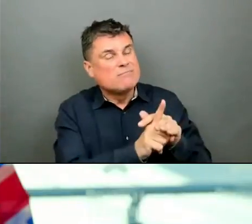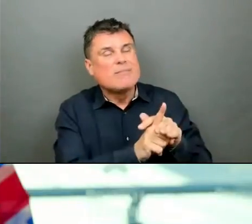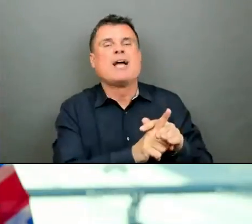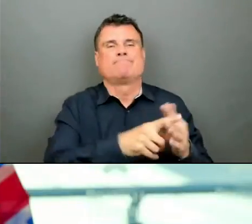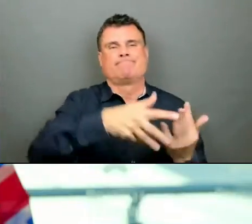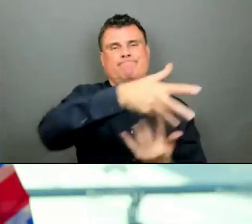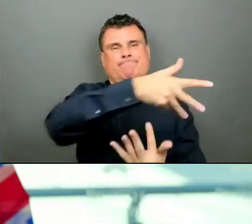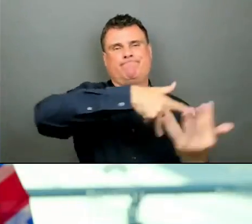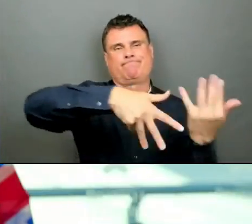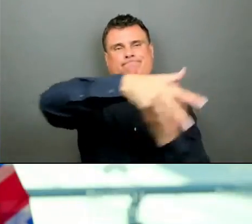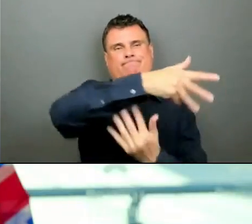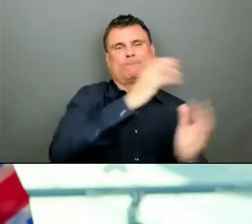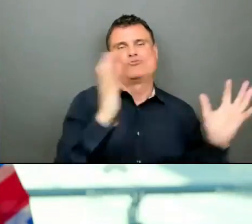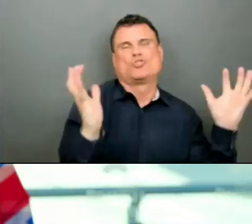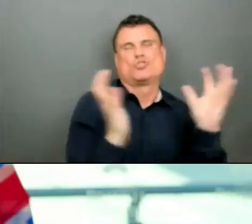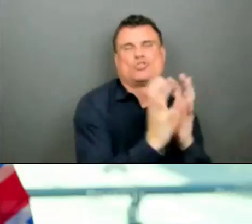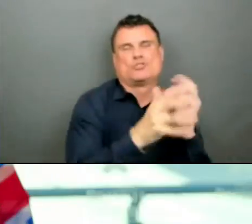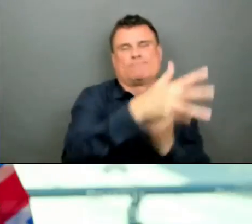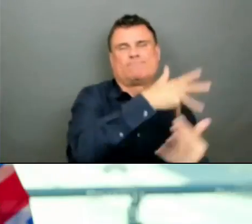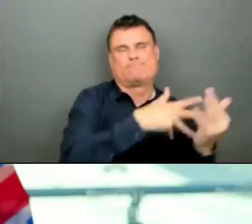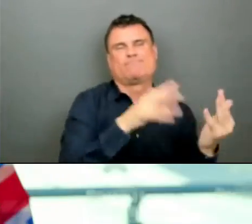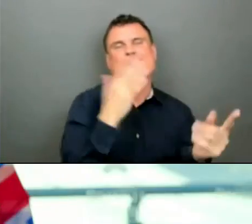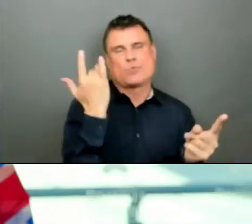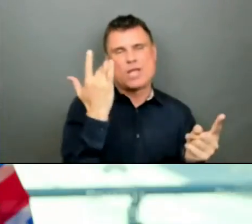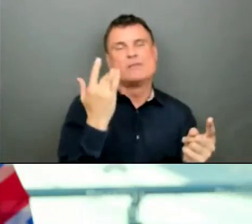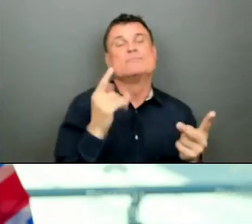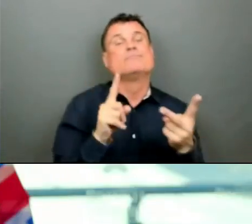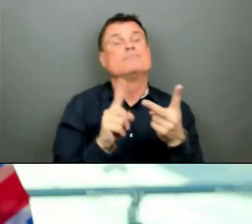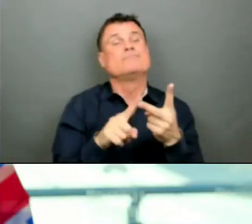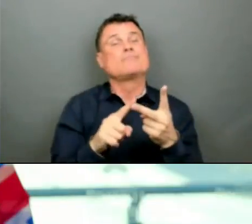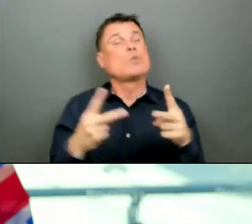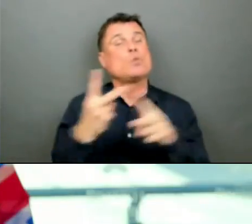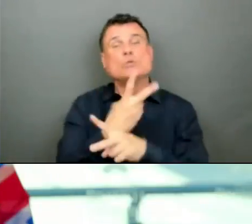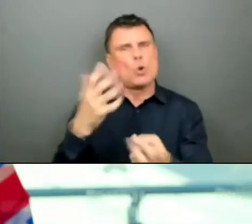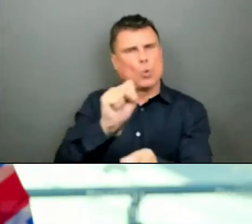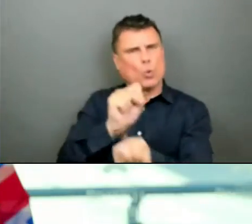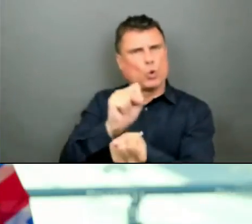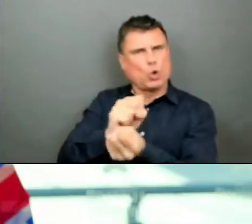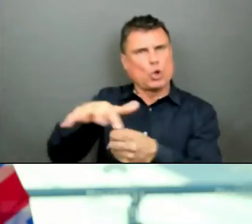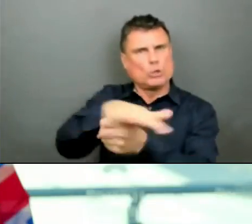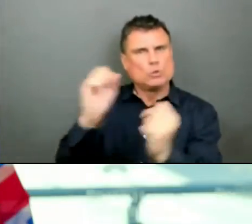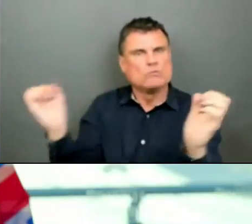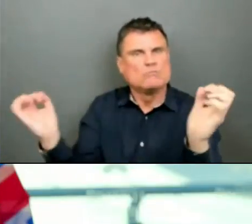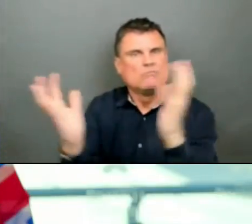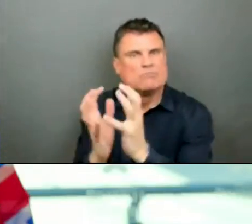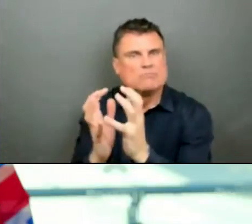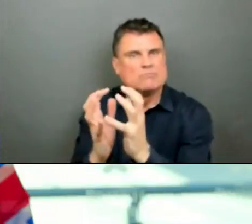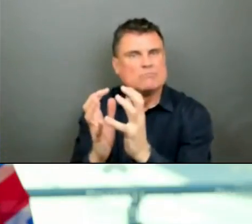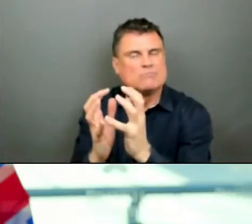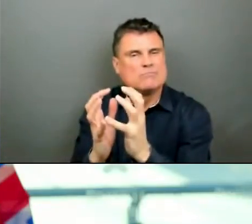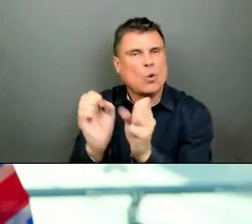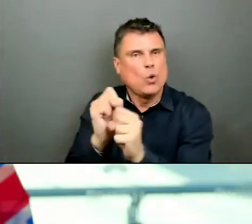These gathers with different people in different places on different days are fueling the spread of the